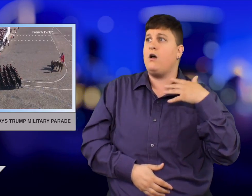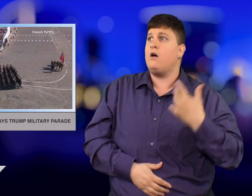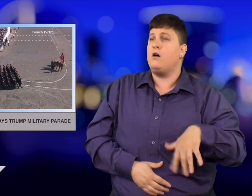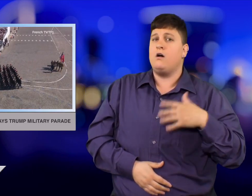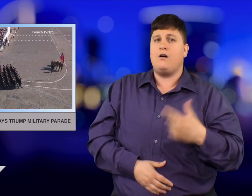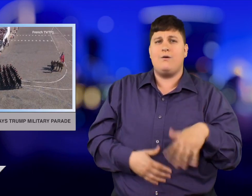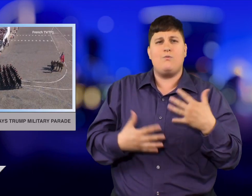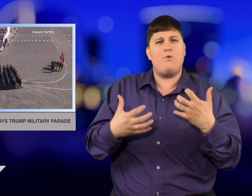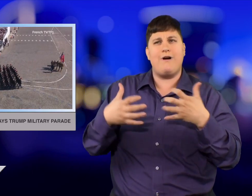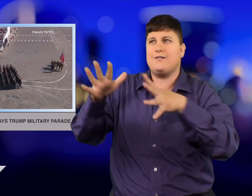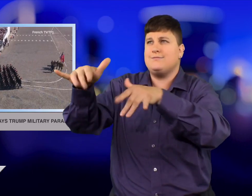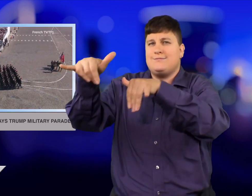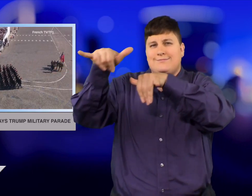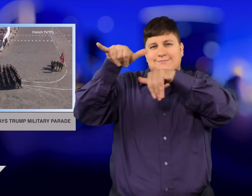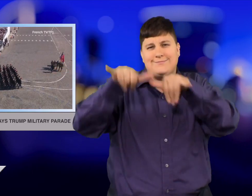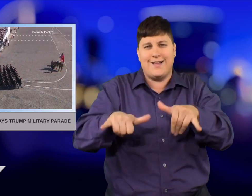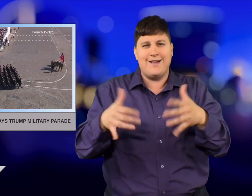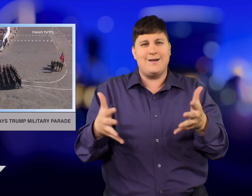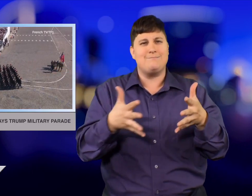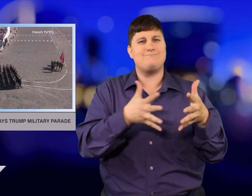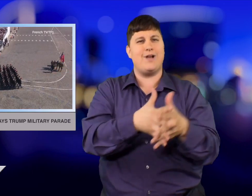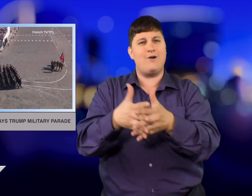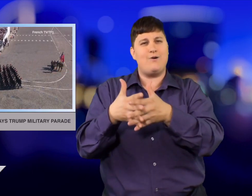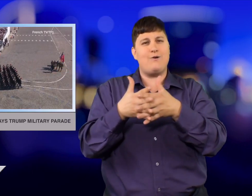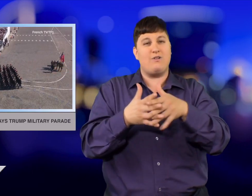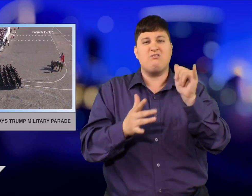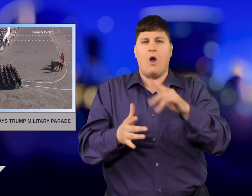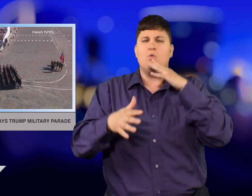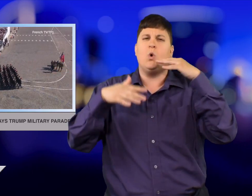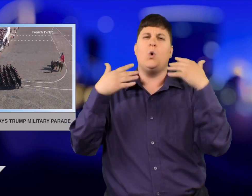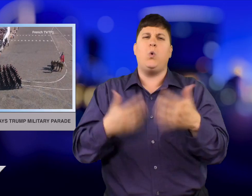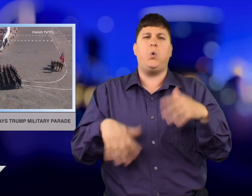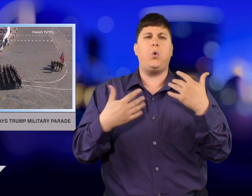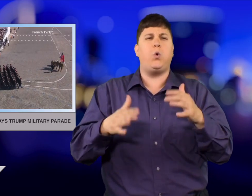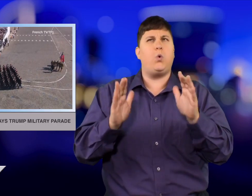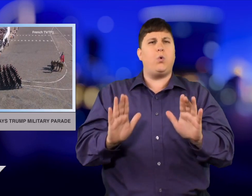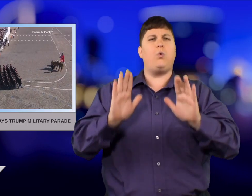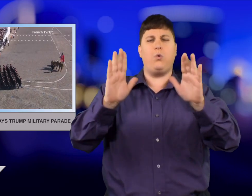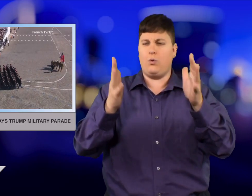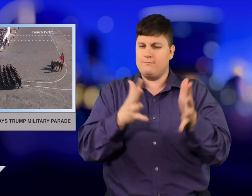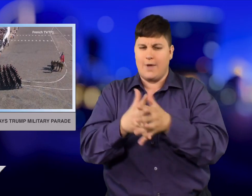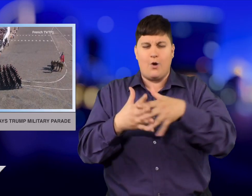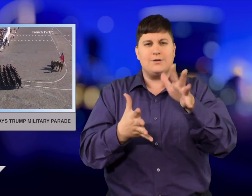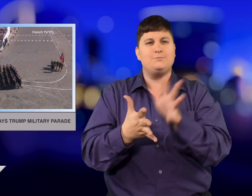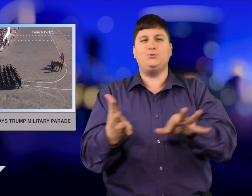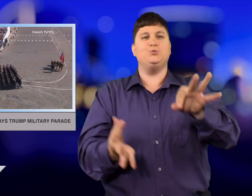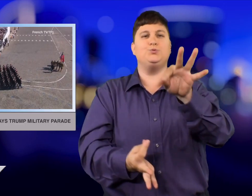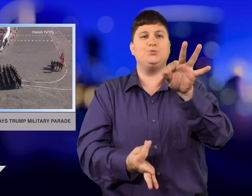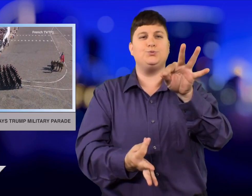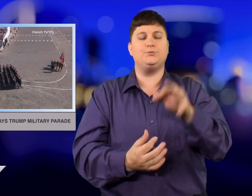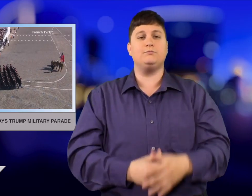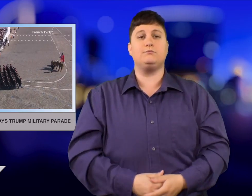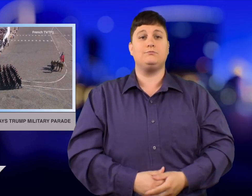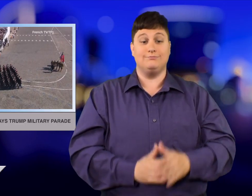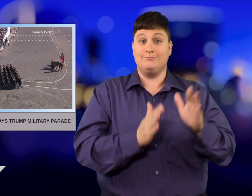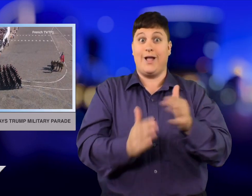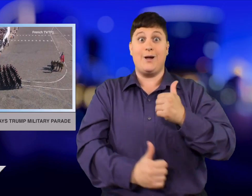he wanted to do in the US, saying "it would be great for the spirit of the country."